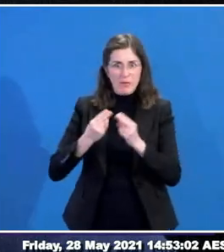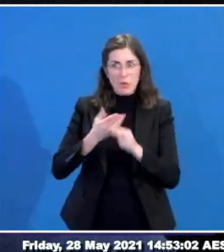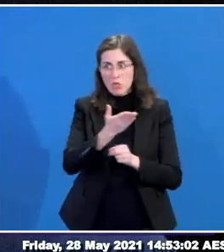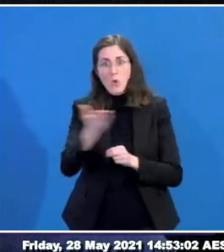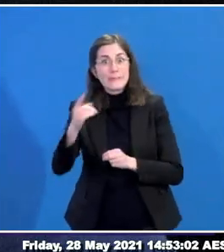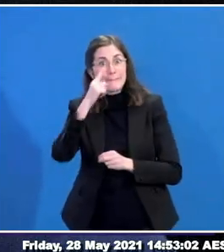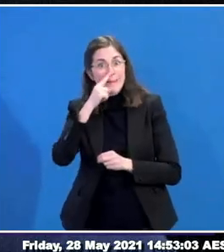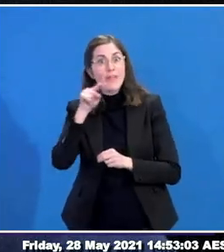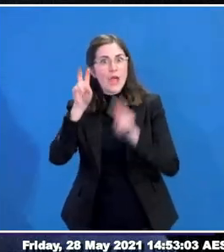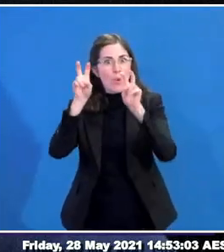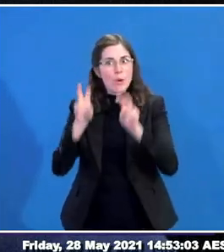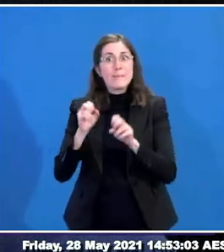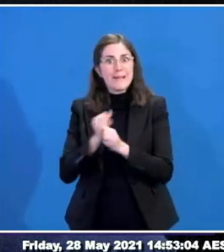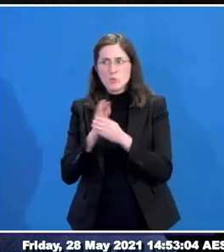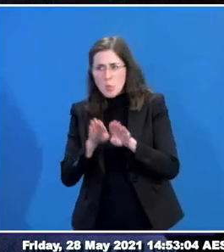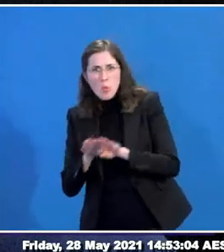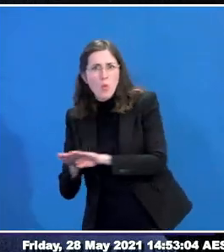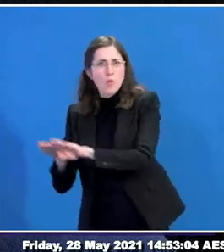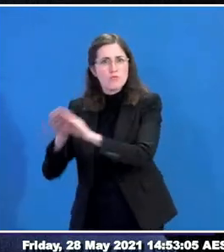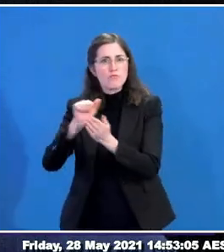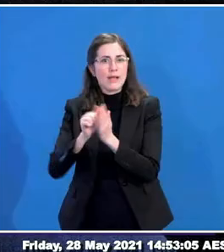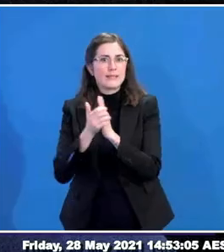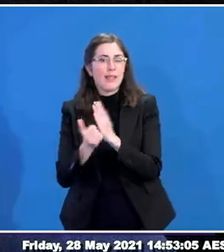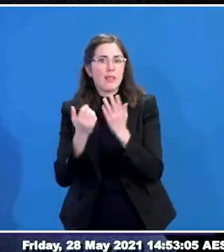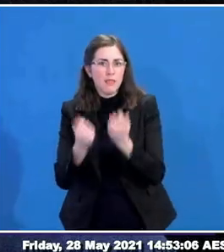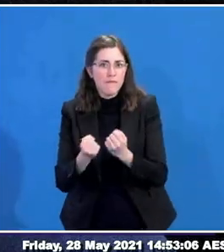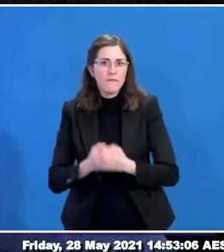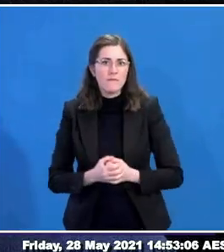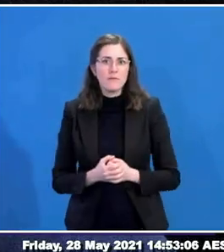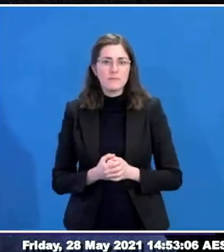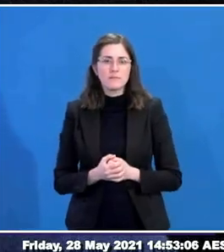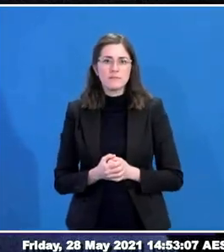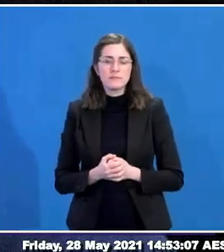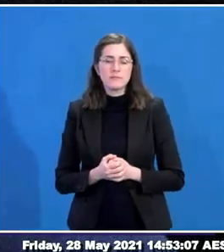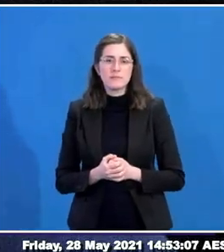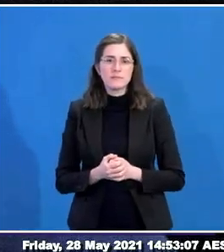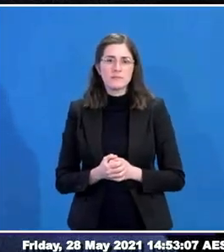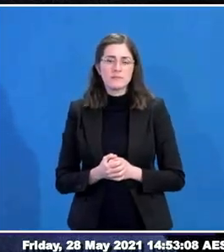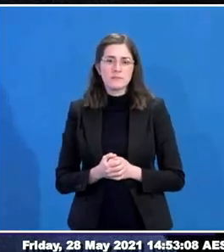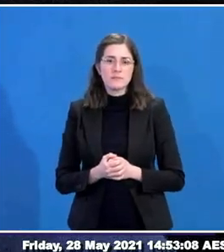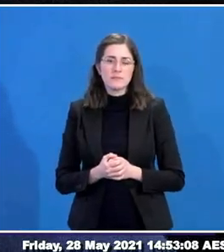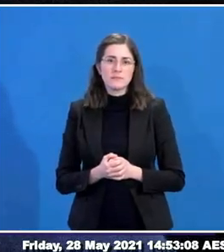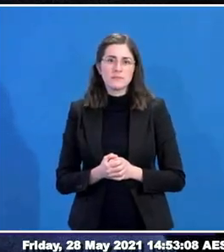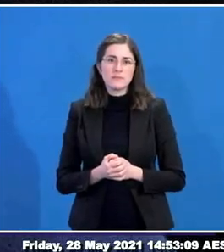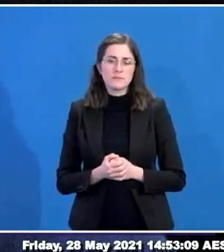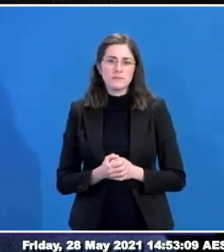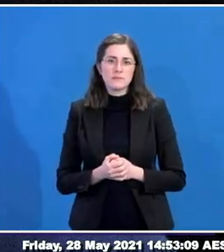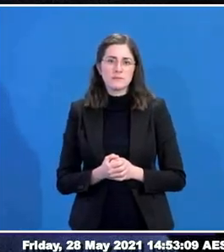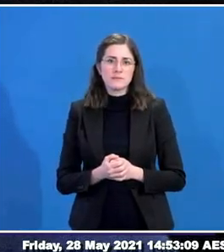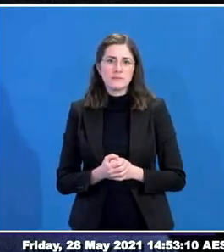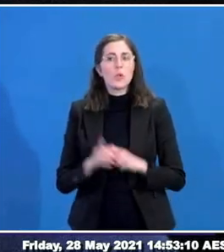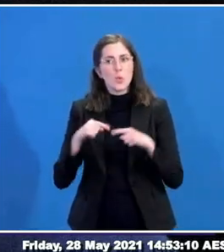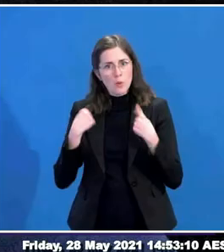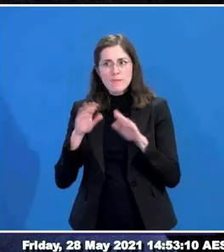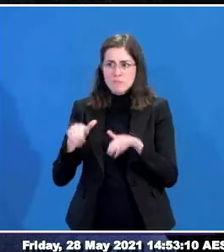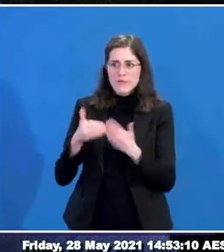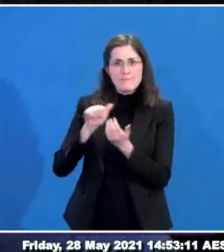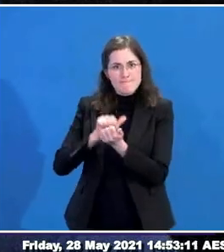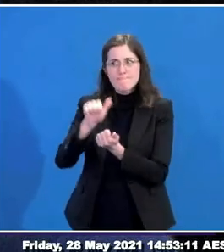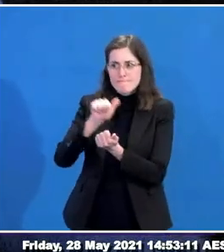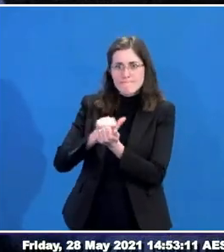So we directly train them in that particular setting there for third